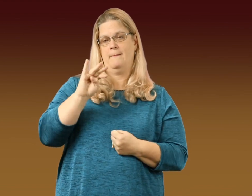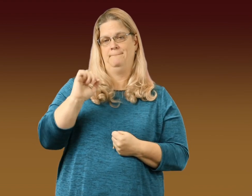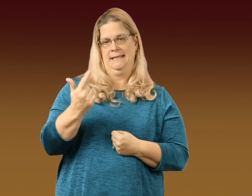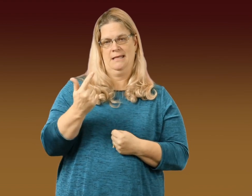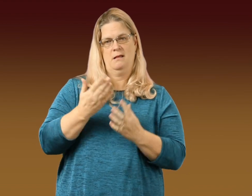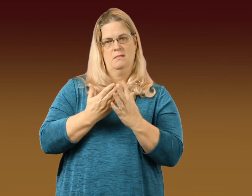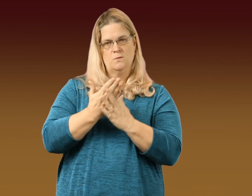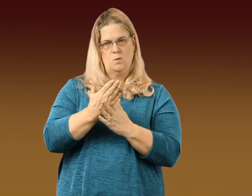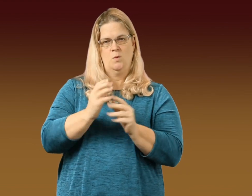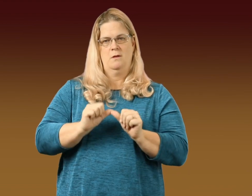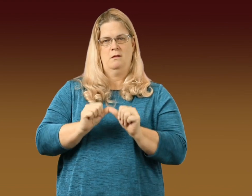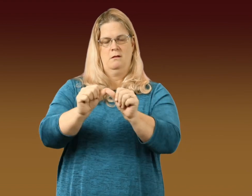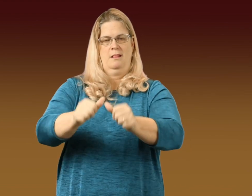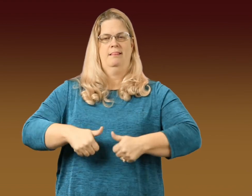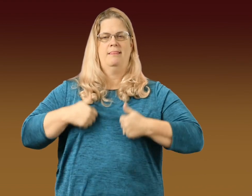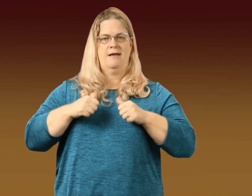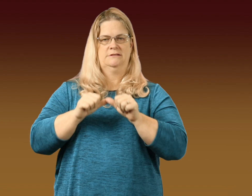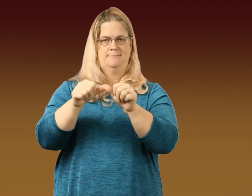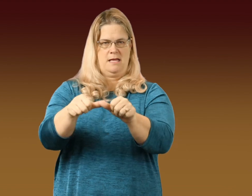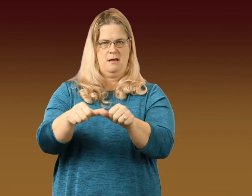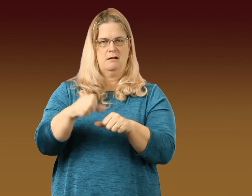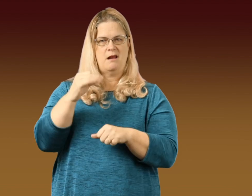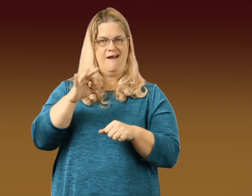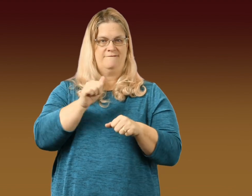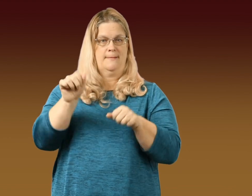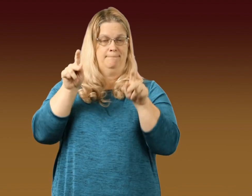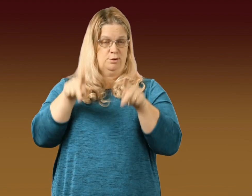and well-being through the lifespan of a person.